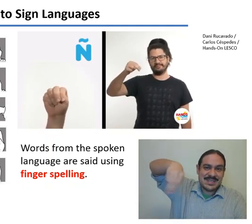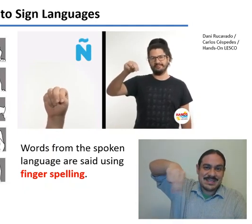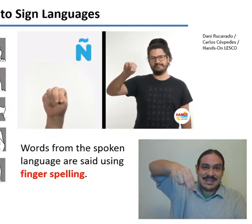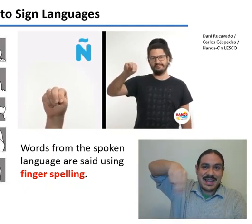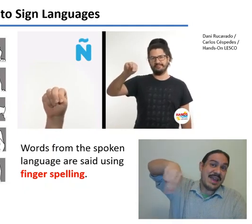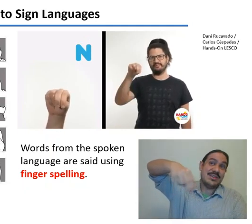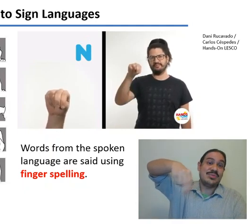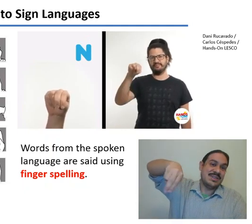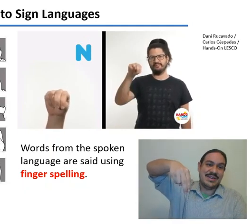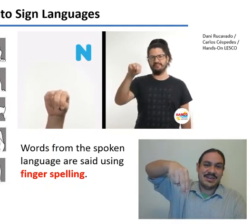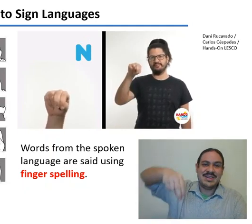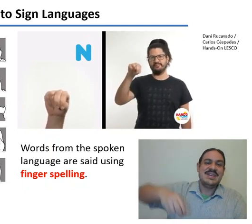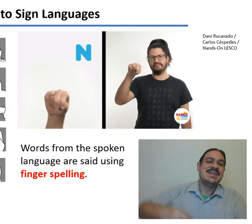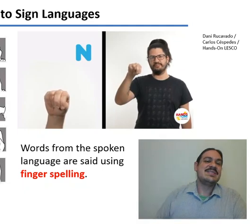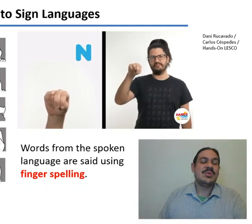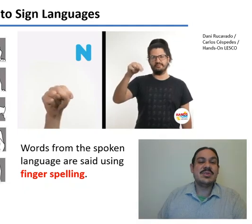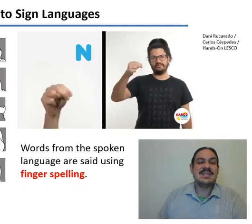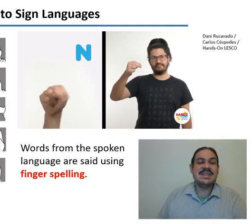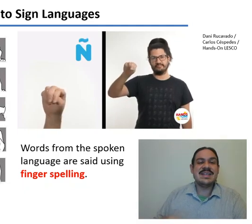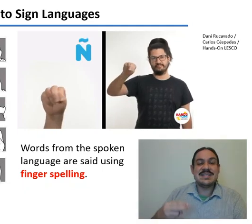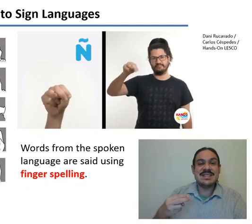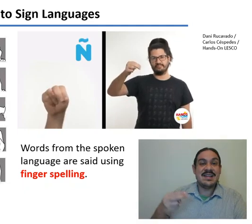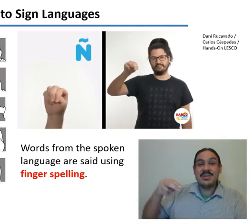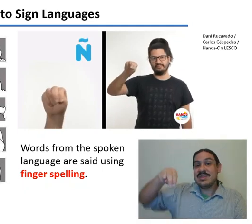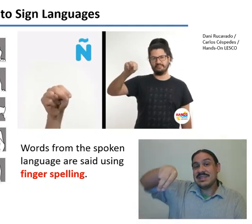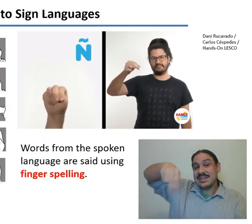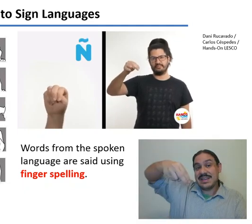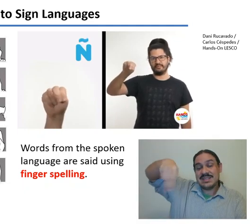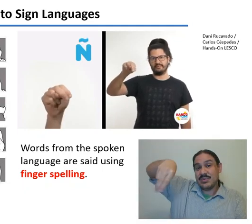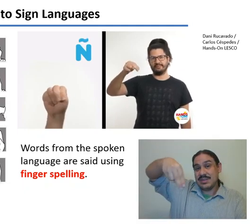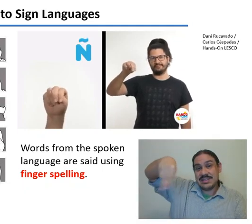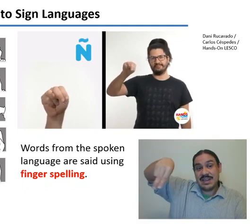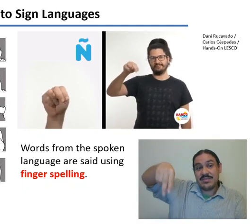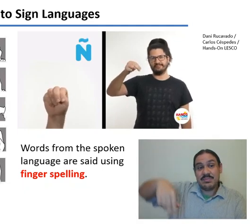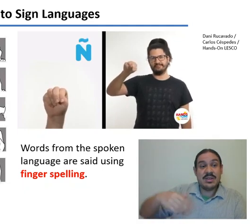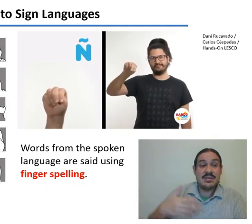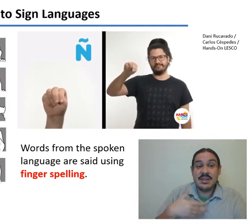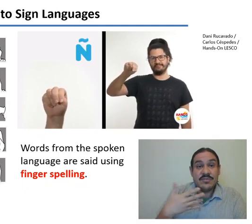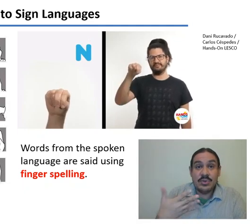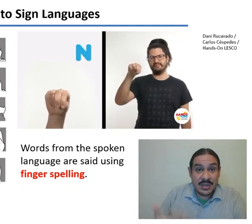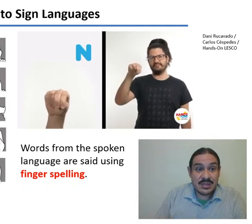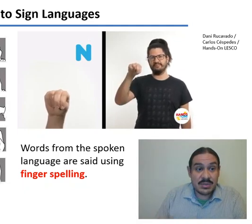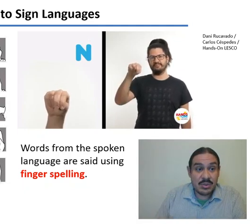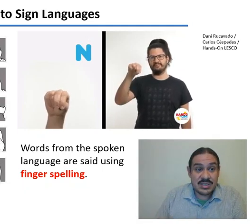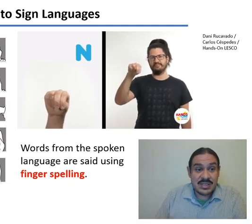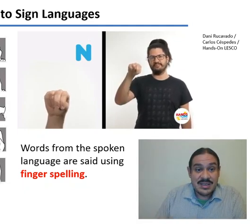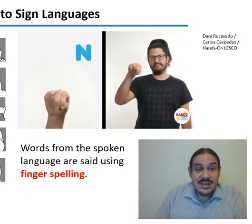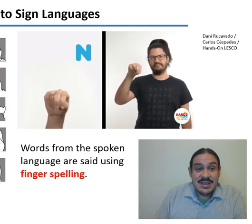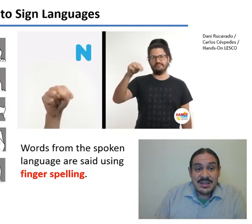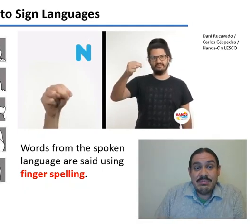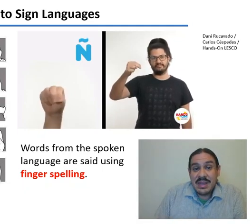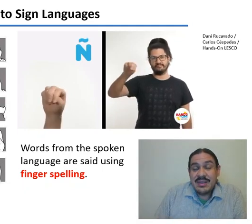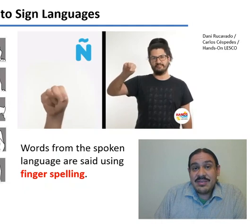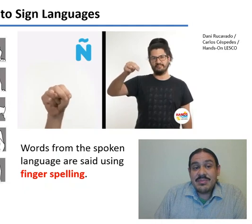are indeed different letters for example